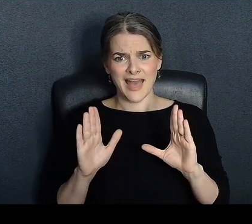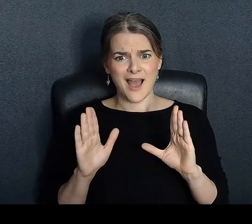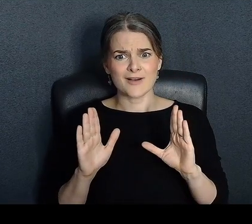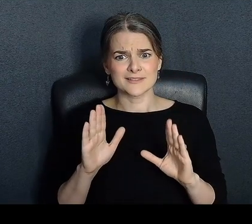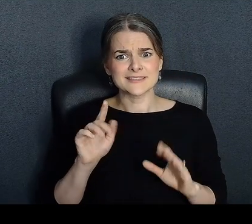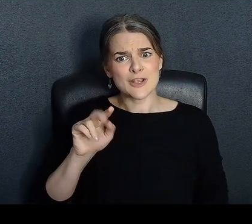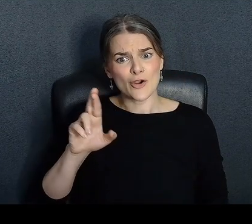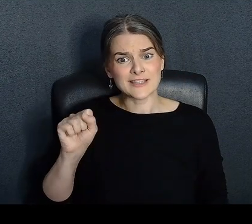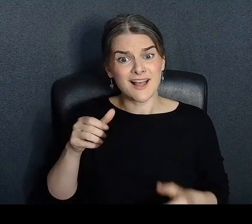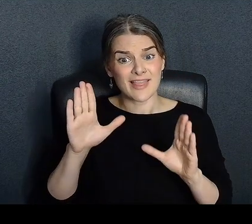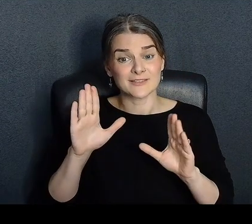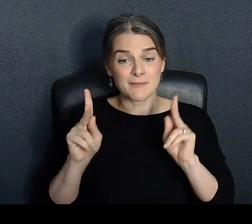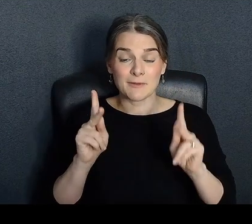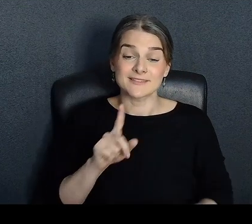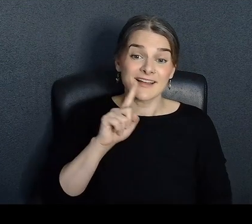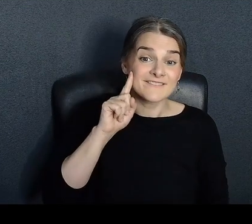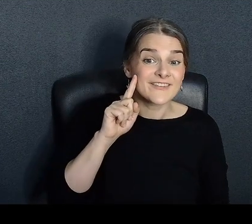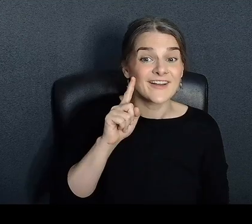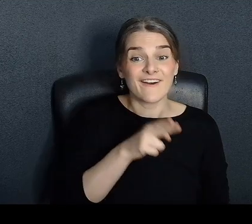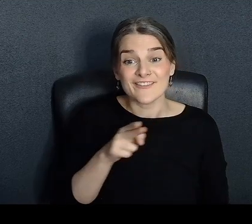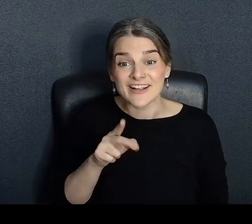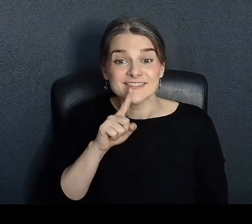or have speech disabilities to communicate